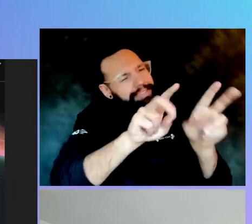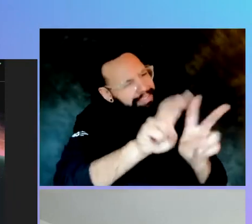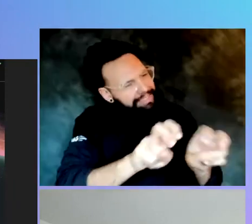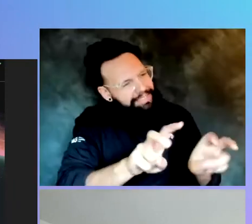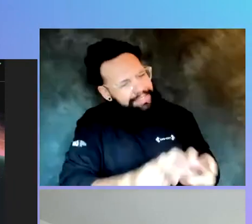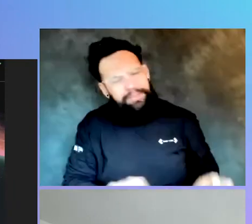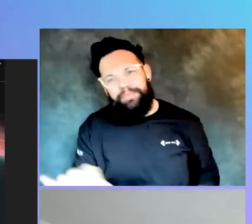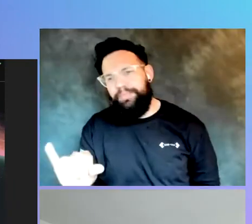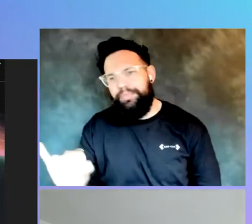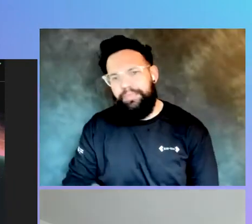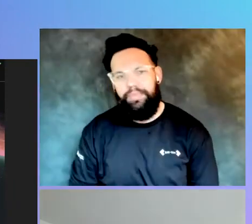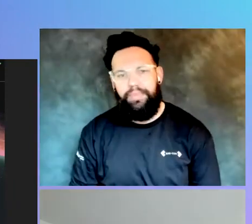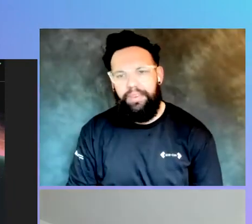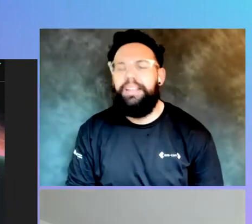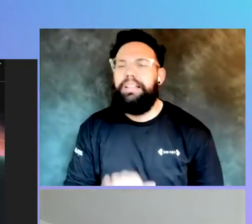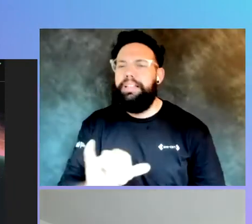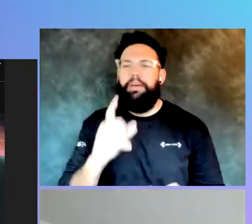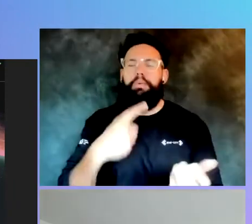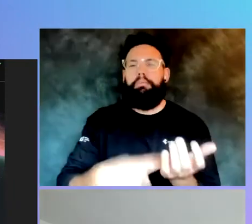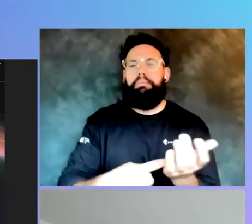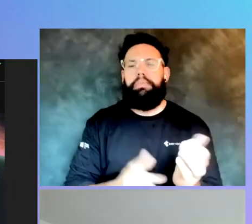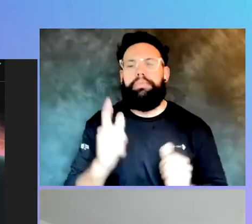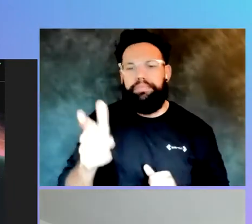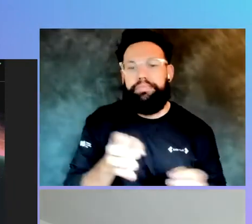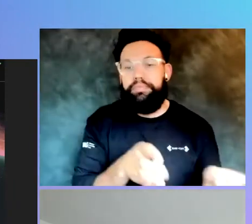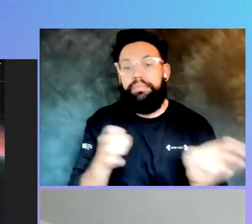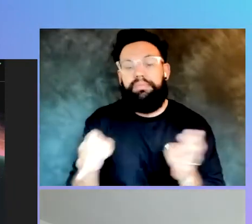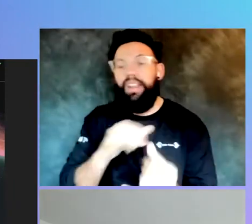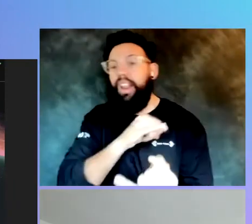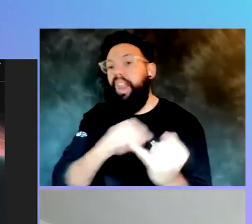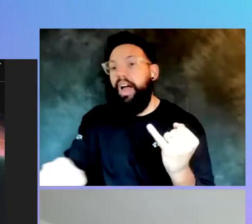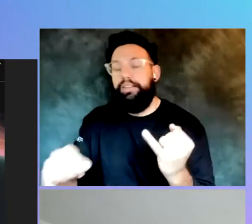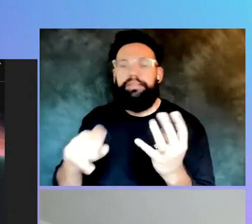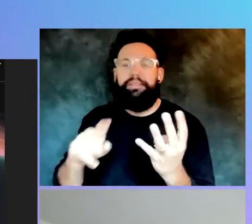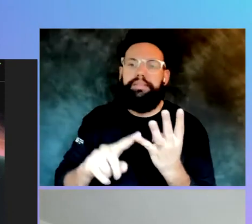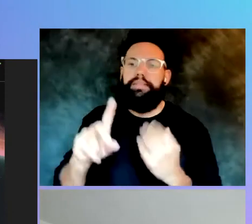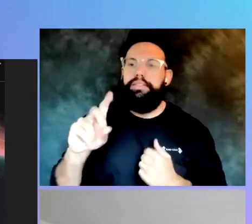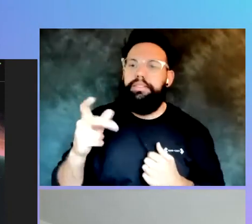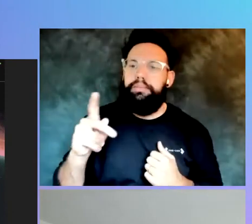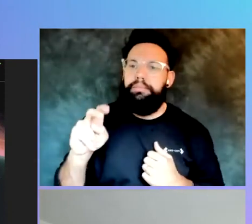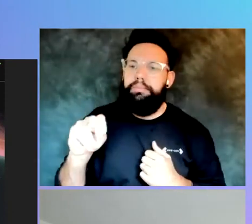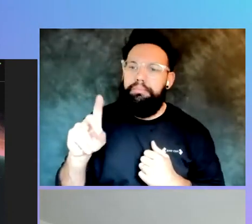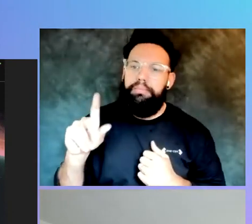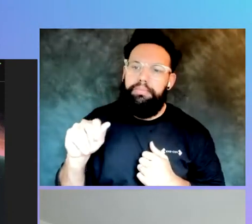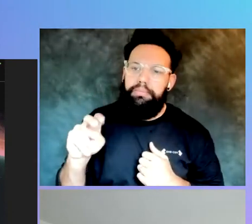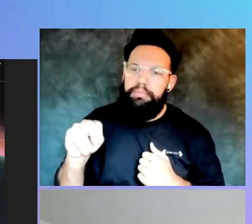dependance. While AI can greatly